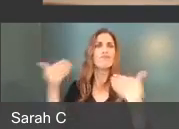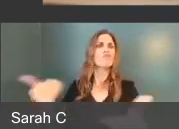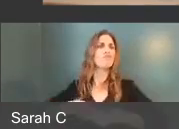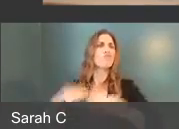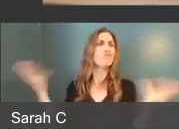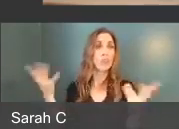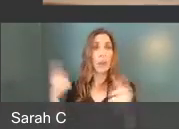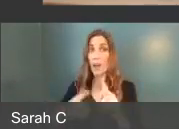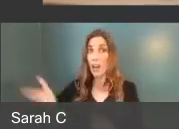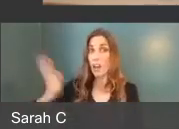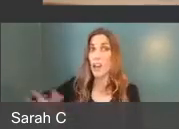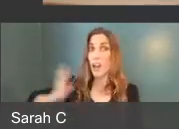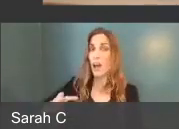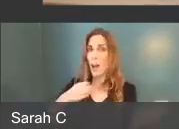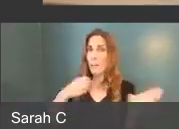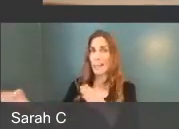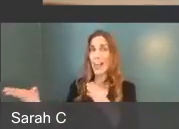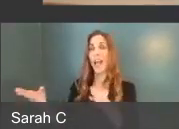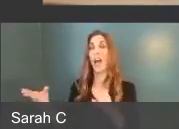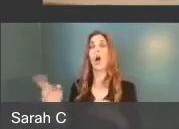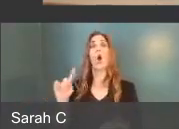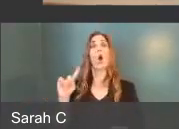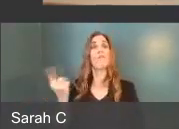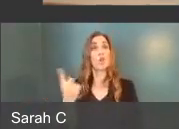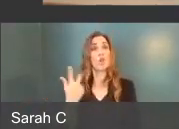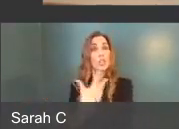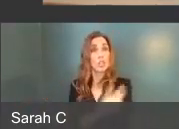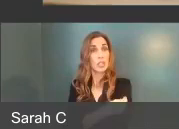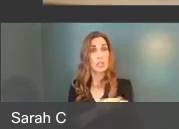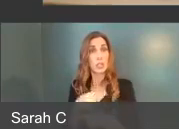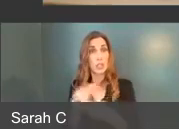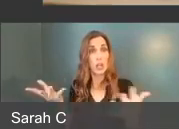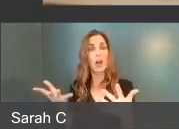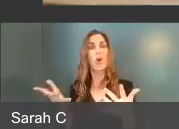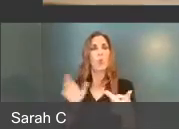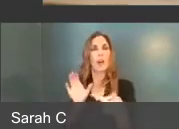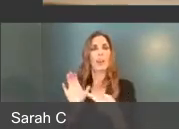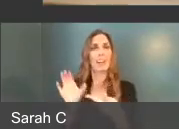if you gave out what you have, we'll back you up with the second dose and the vaccine doesn't